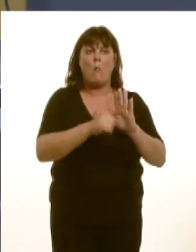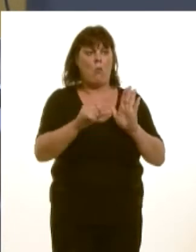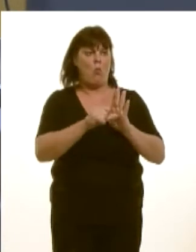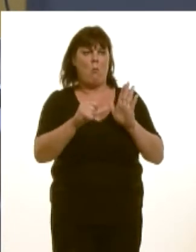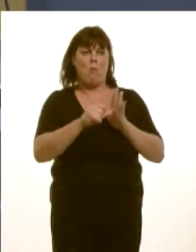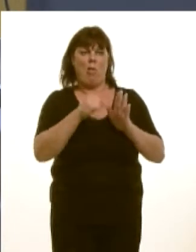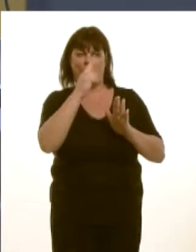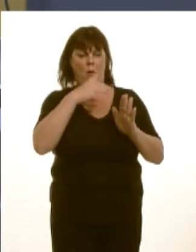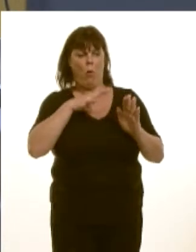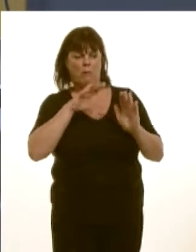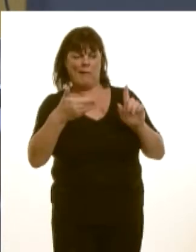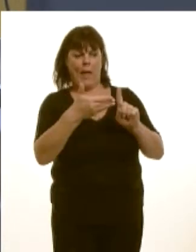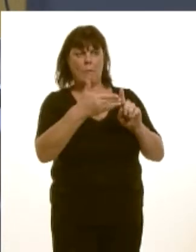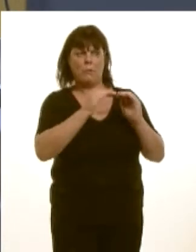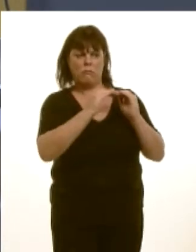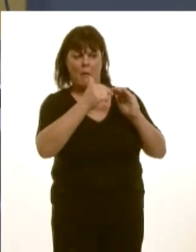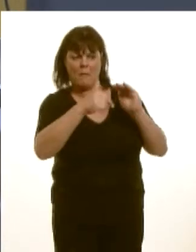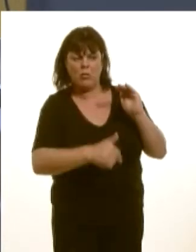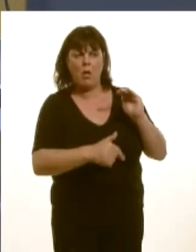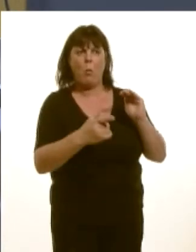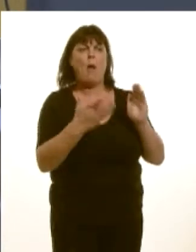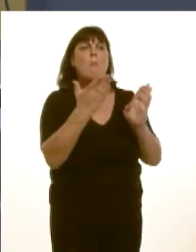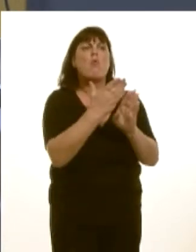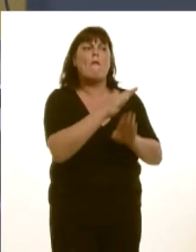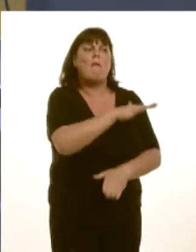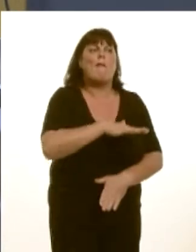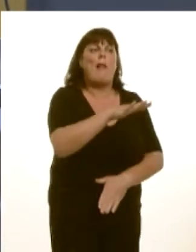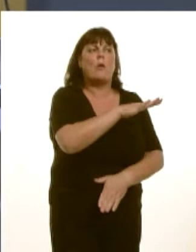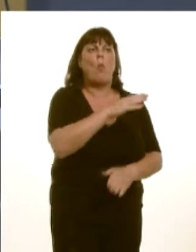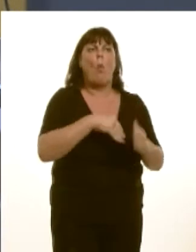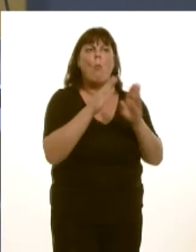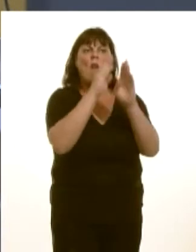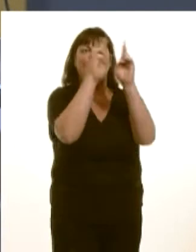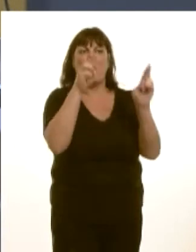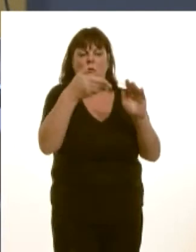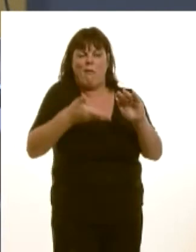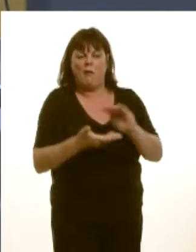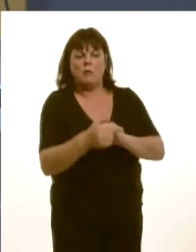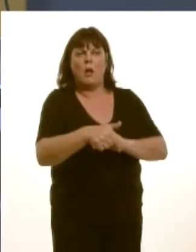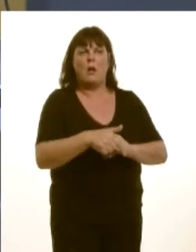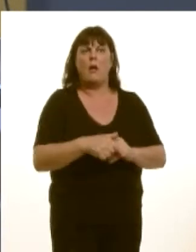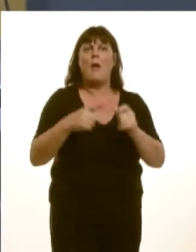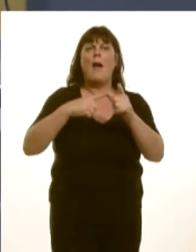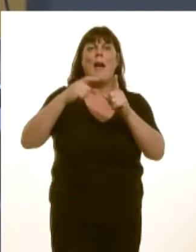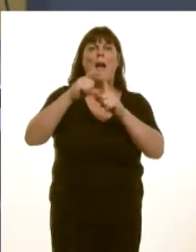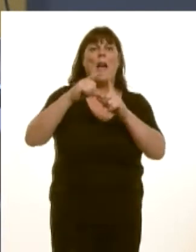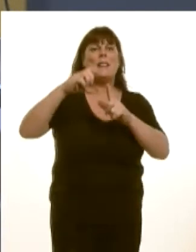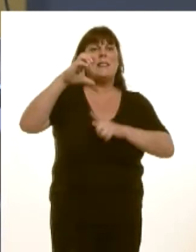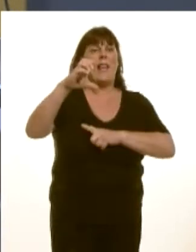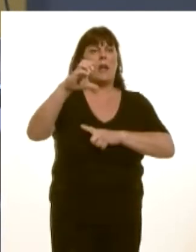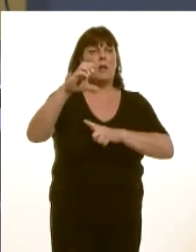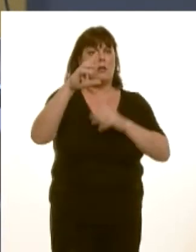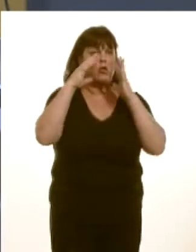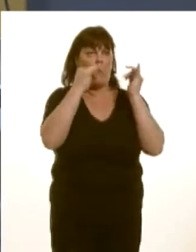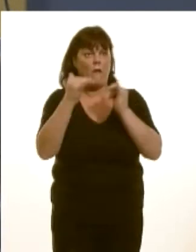Ninety-nine per cent of respondents to a DECC consultation objected to that.